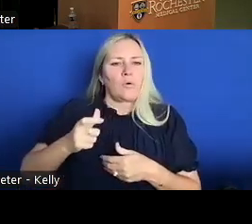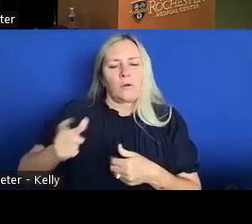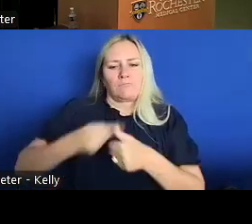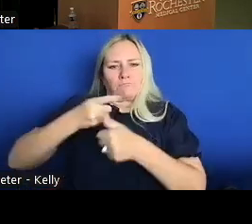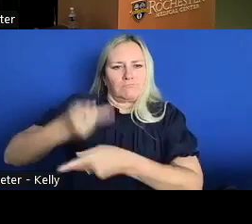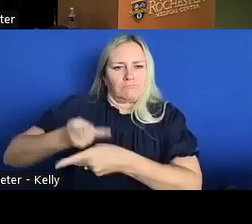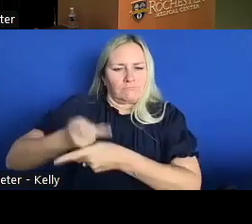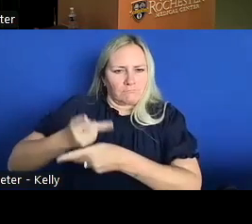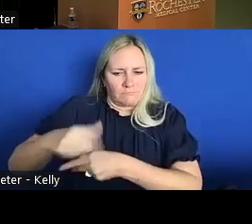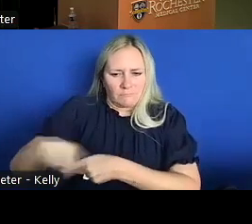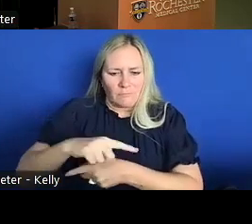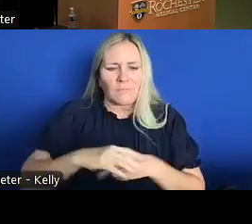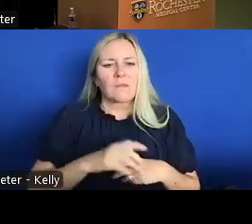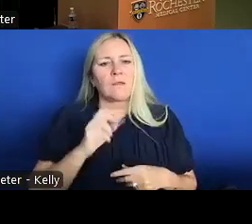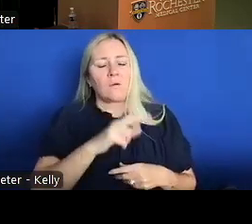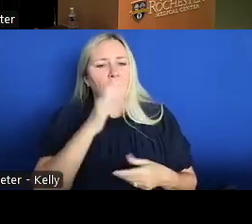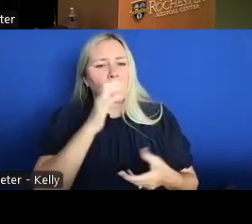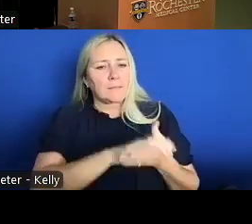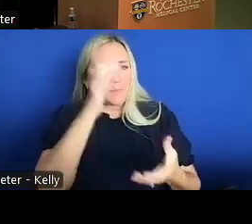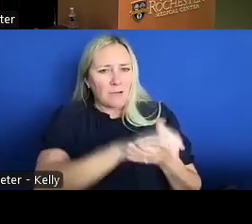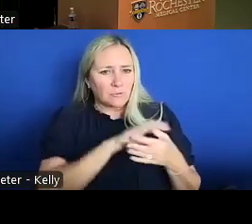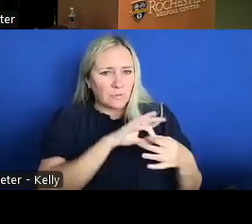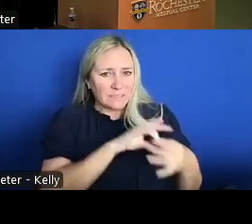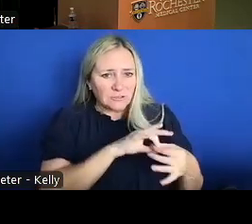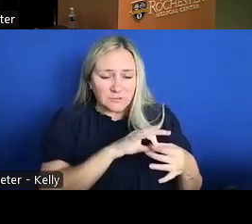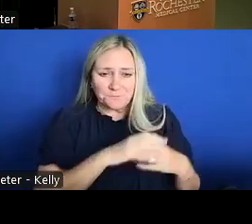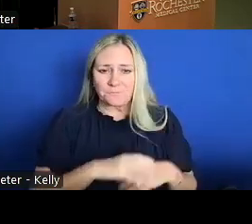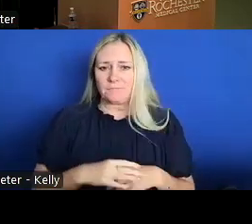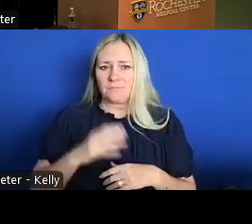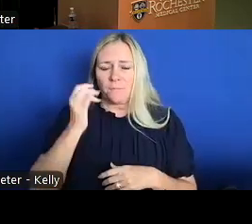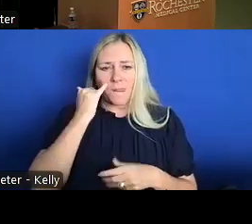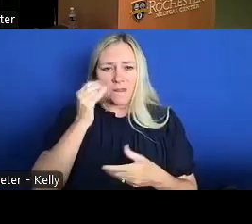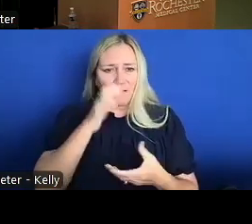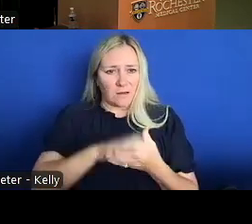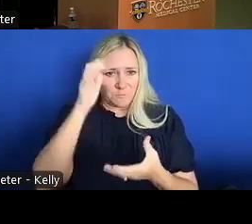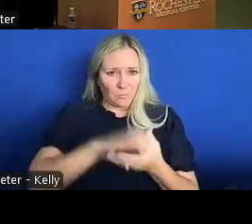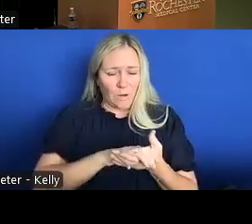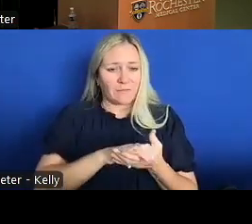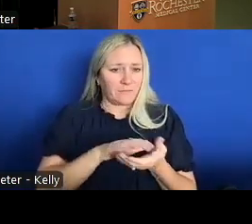spousal relationship when a spouse dies you may have to be helping your children with it while